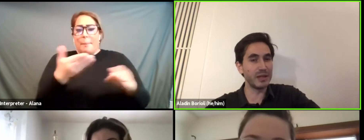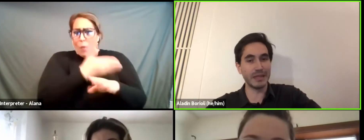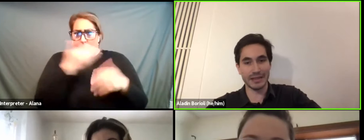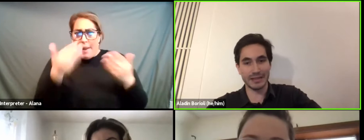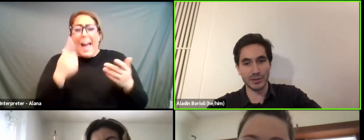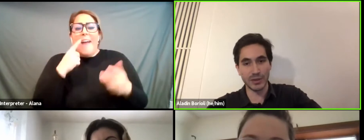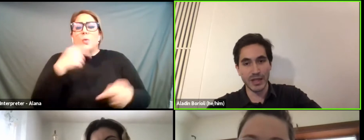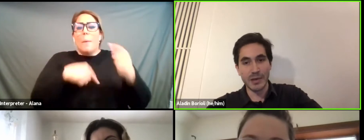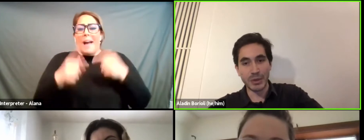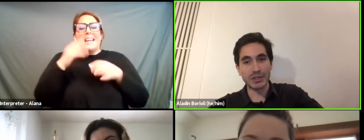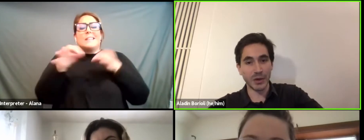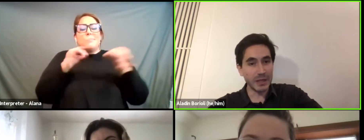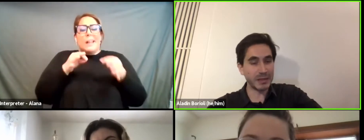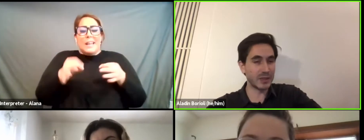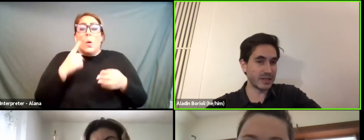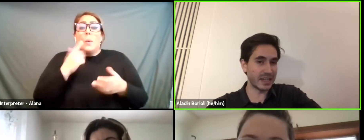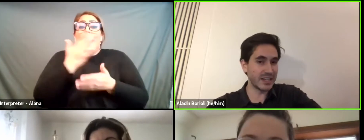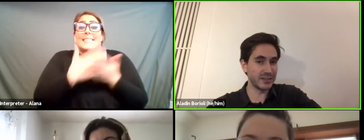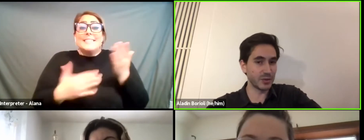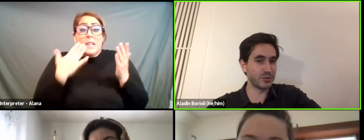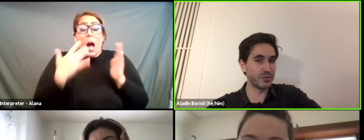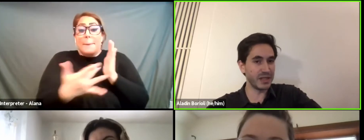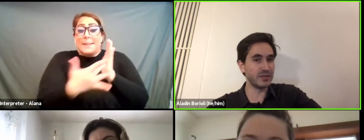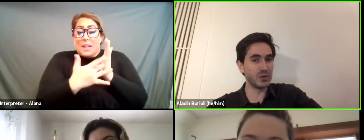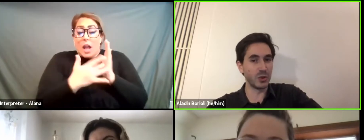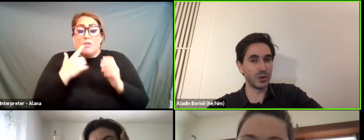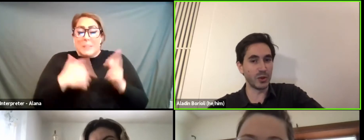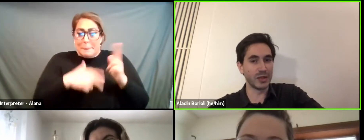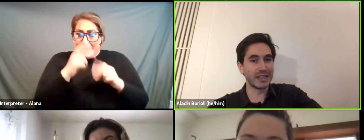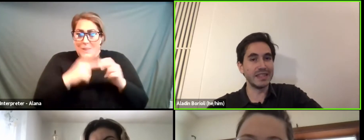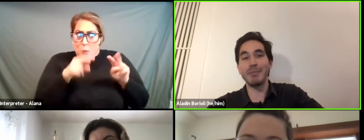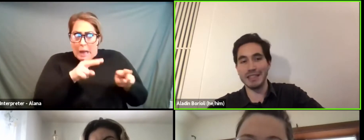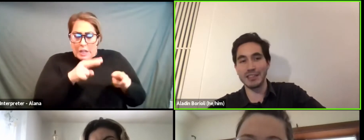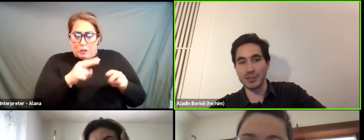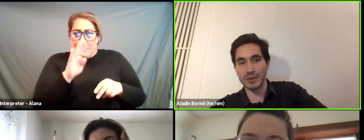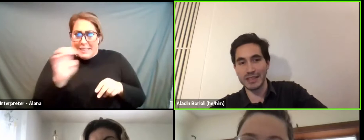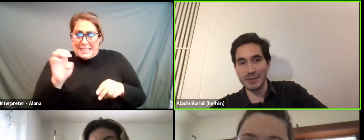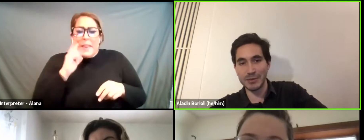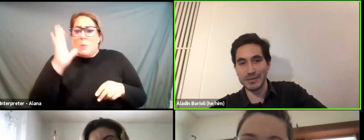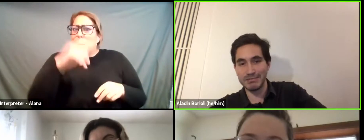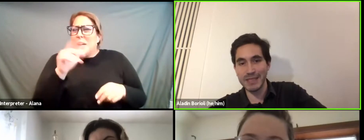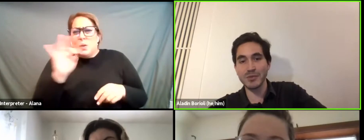built to monitor honeybees was actually a weird tool called the Apidictor. This was